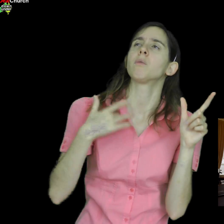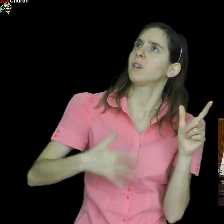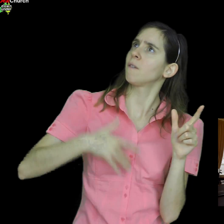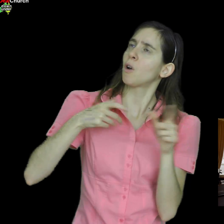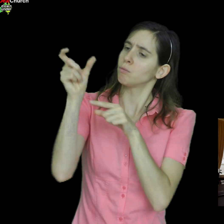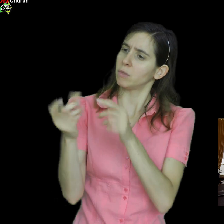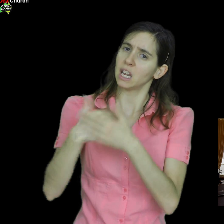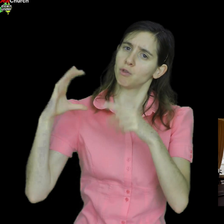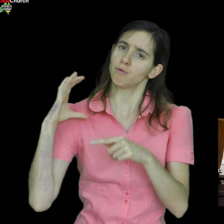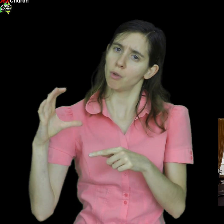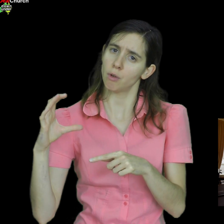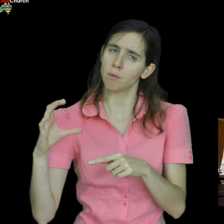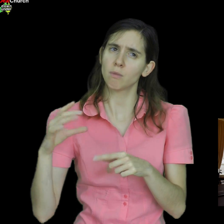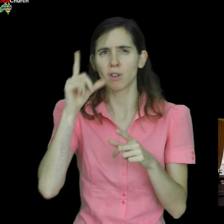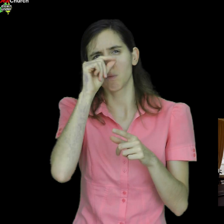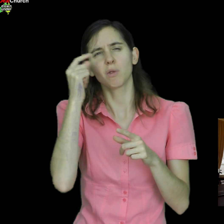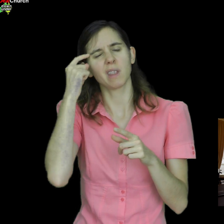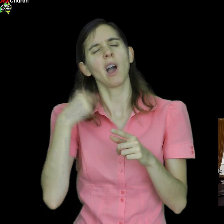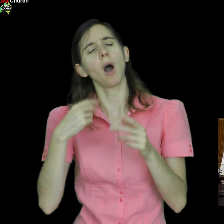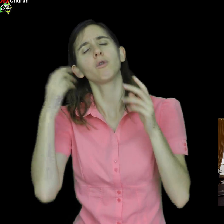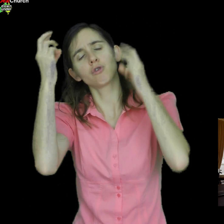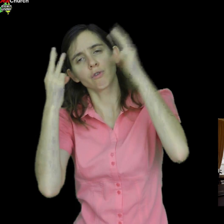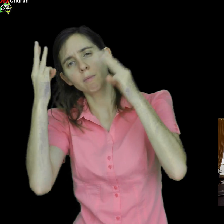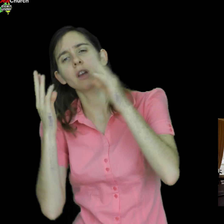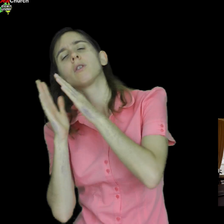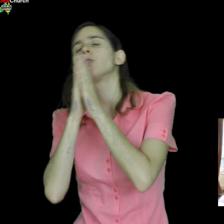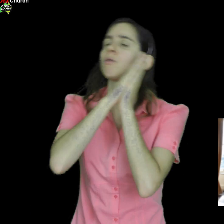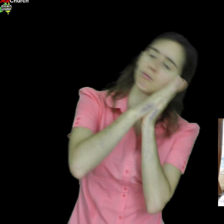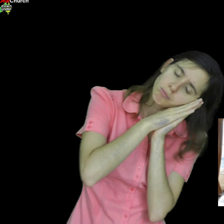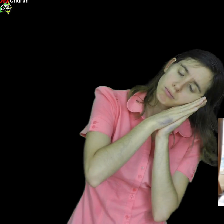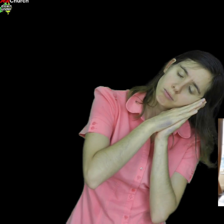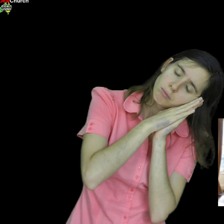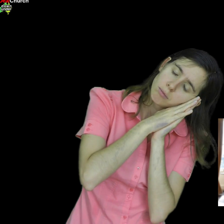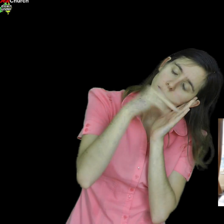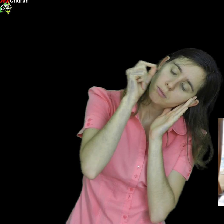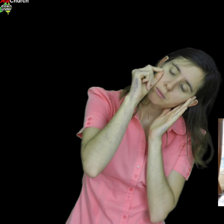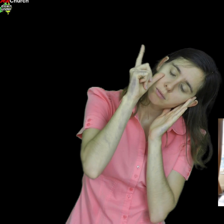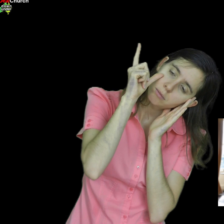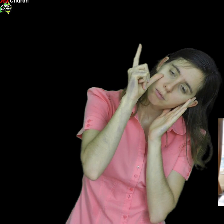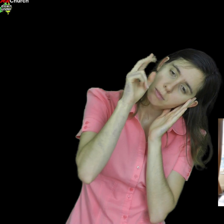thought, and she rolled over and closed her eyes. But she opened them again and